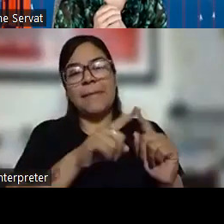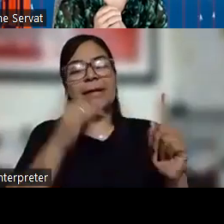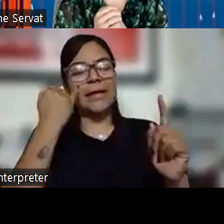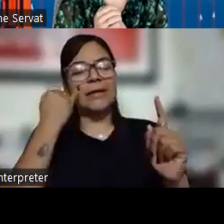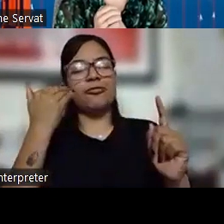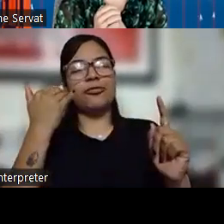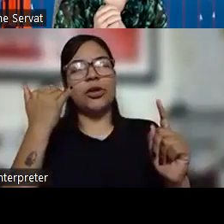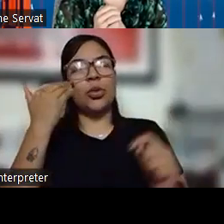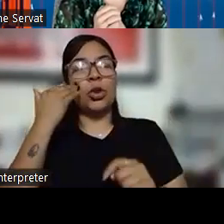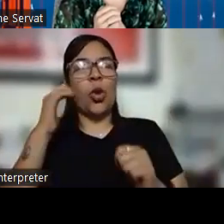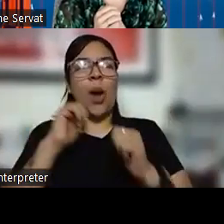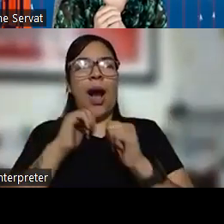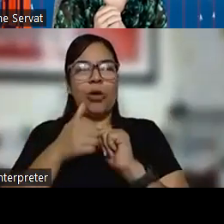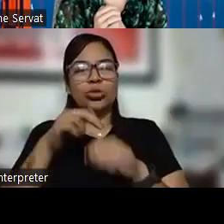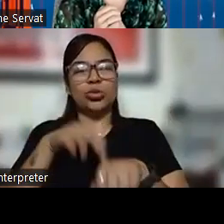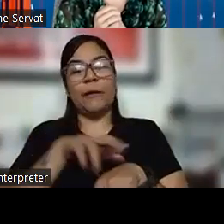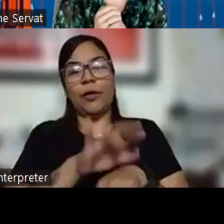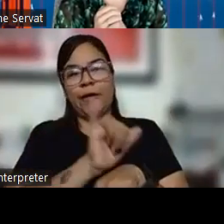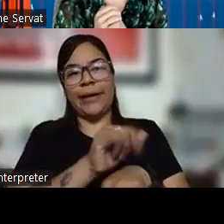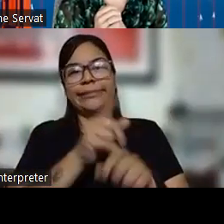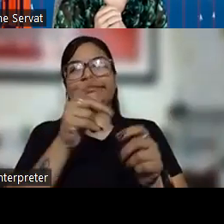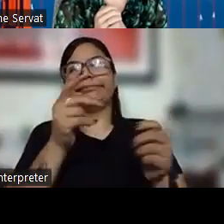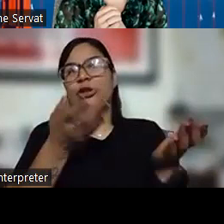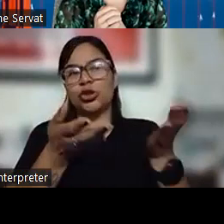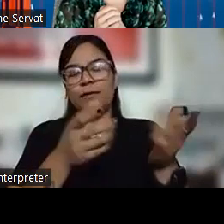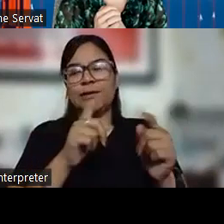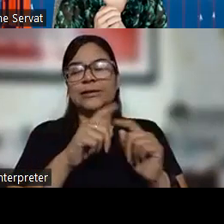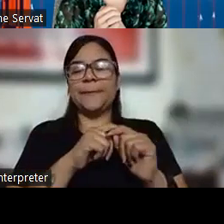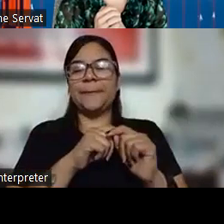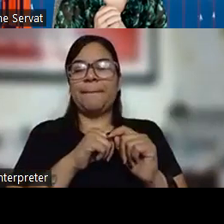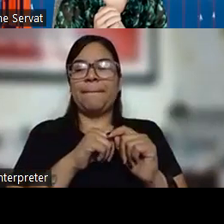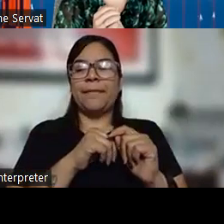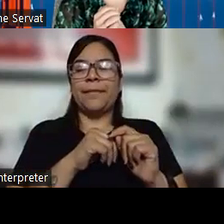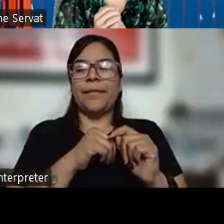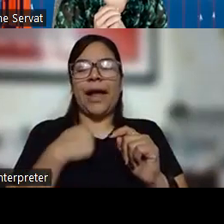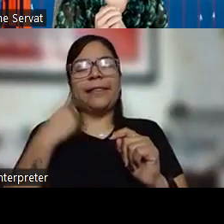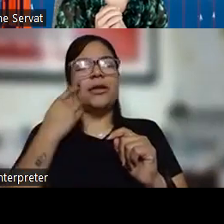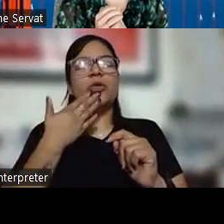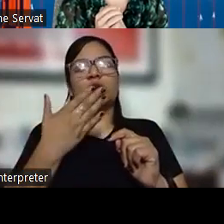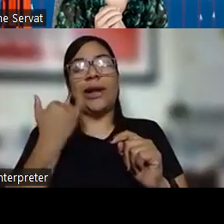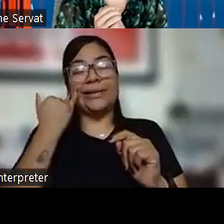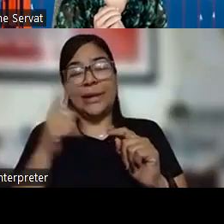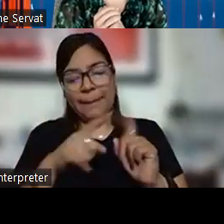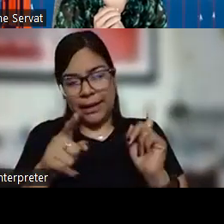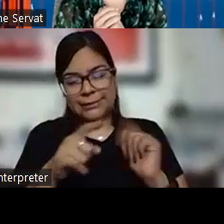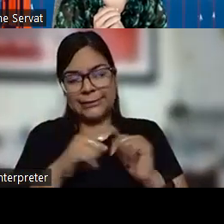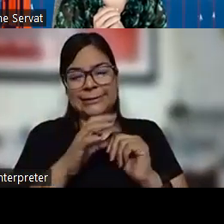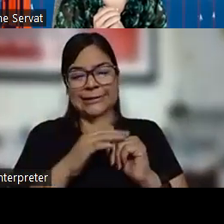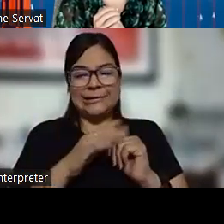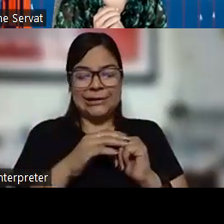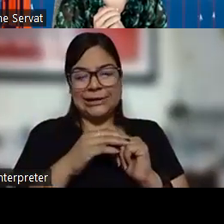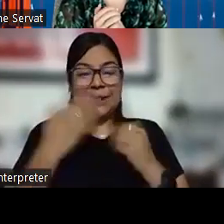know the master plan for aging and and and such too um yeah I don't know if we can you know with